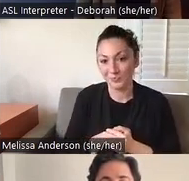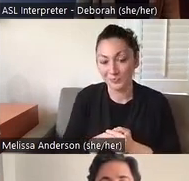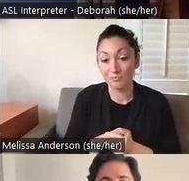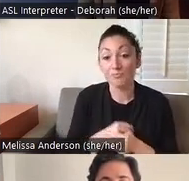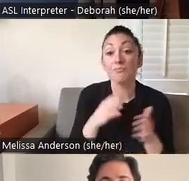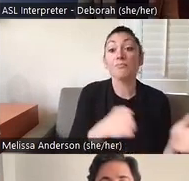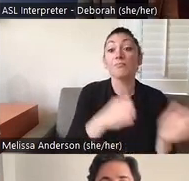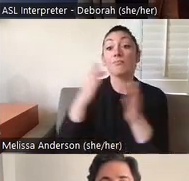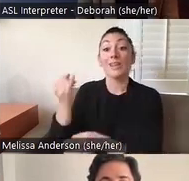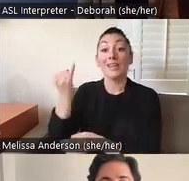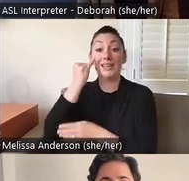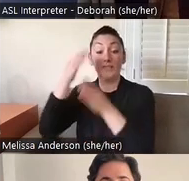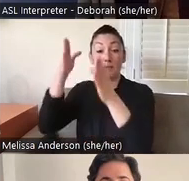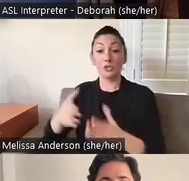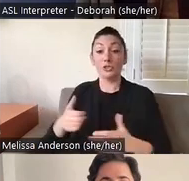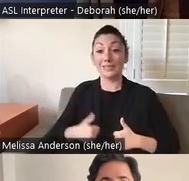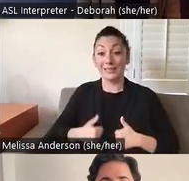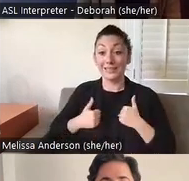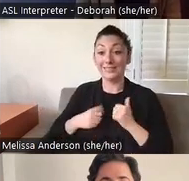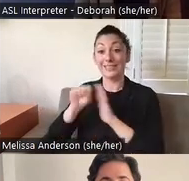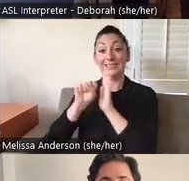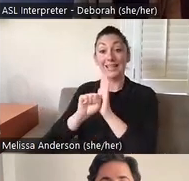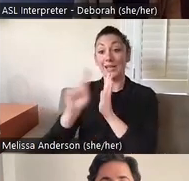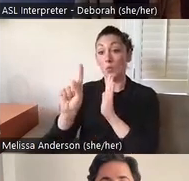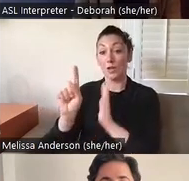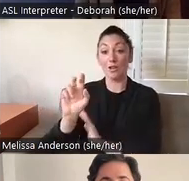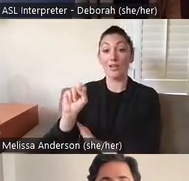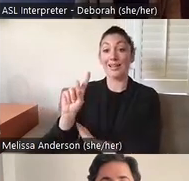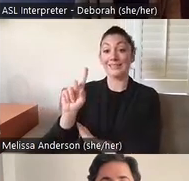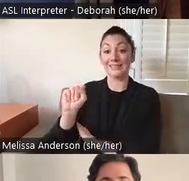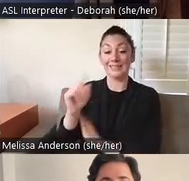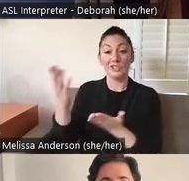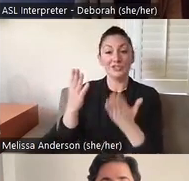We call it - the other one - we call TAU, it's therapy as usual.